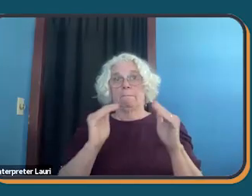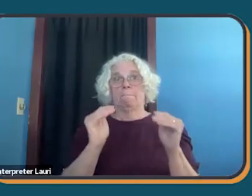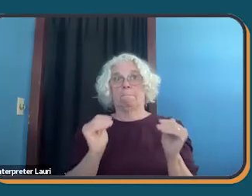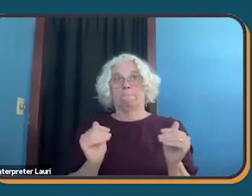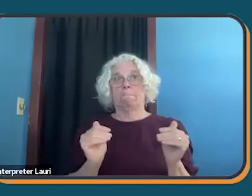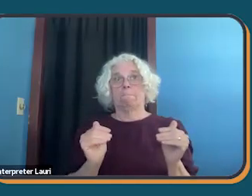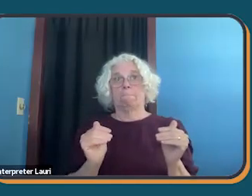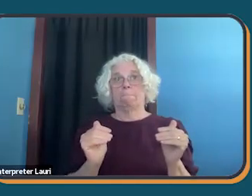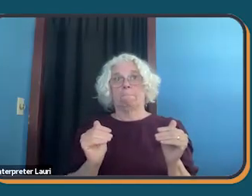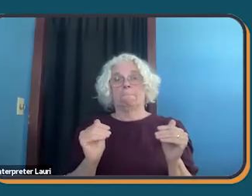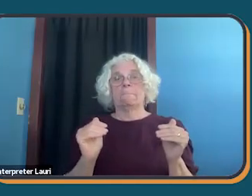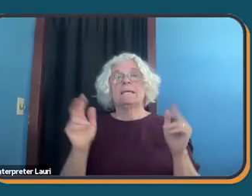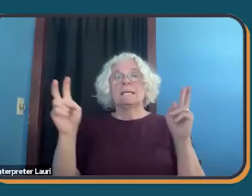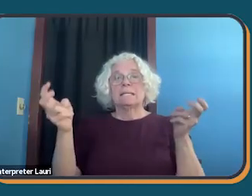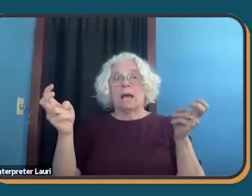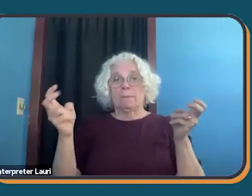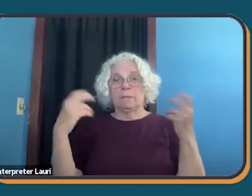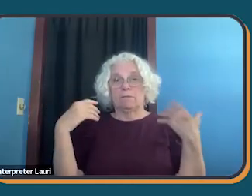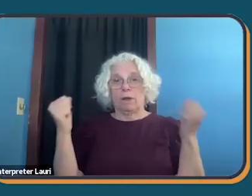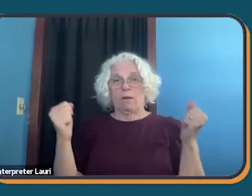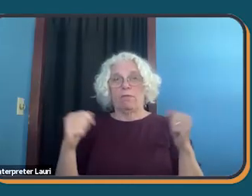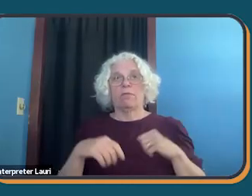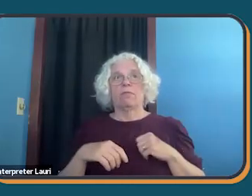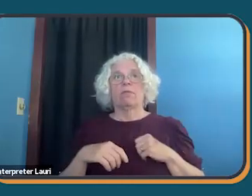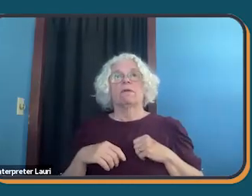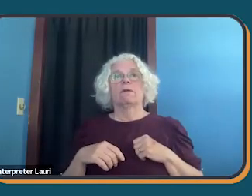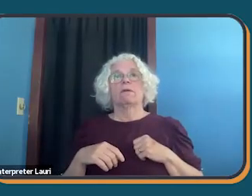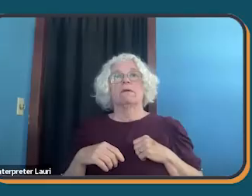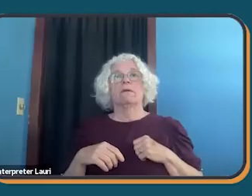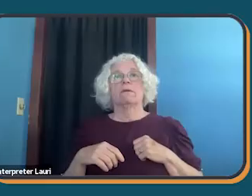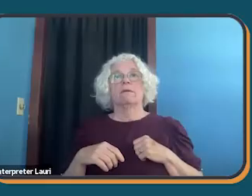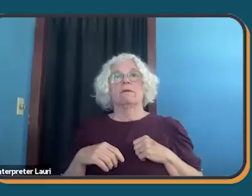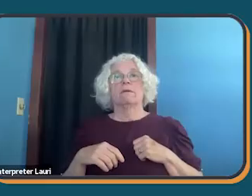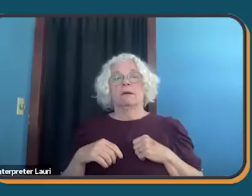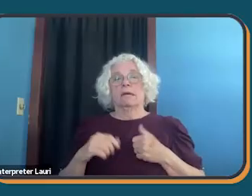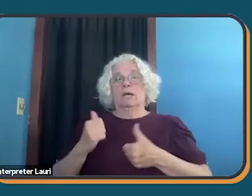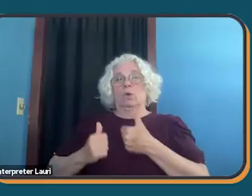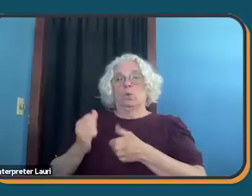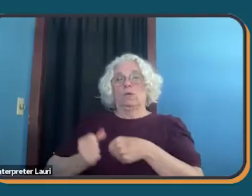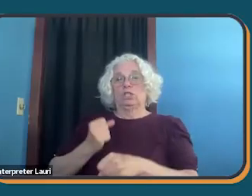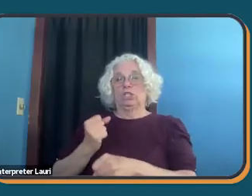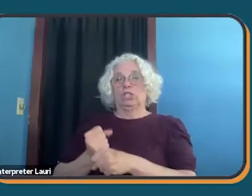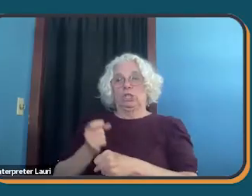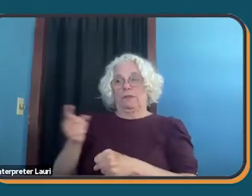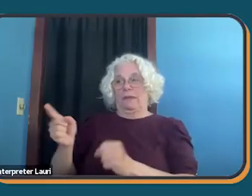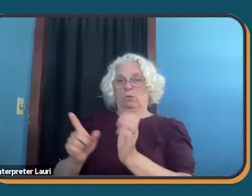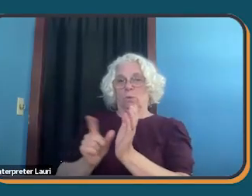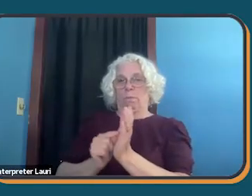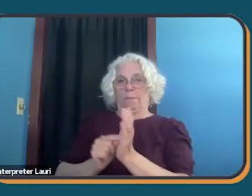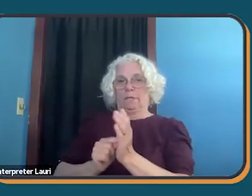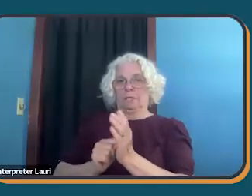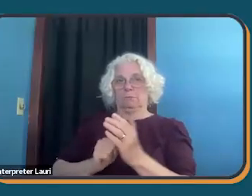health topics, and also, the year published.